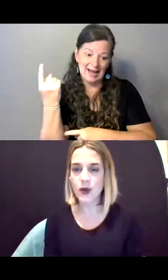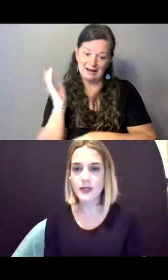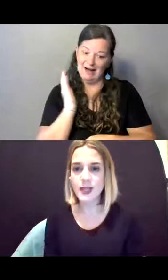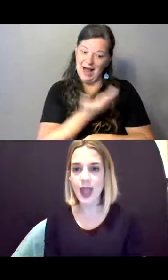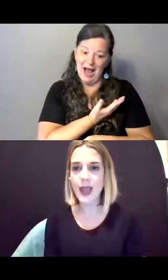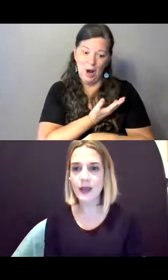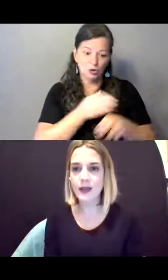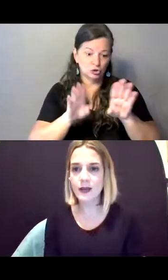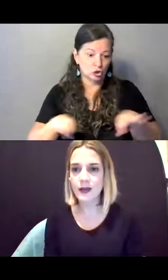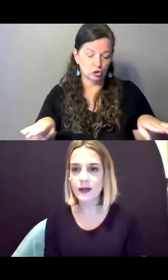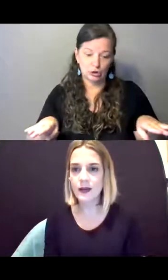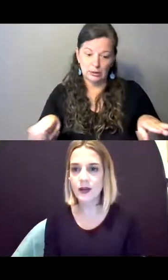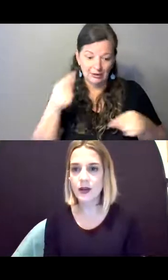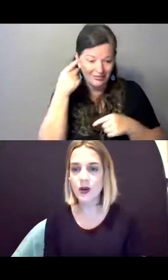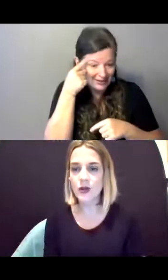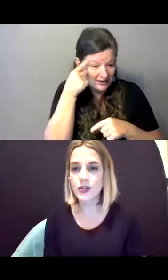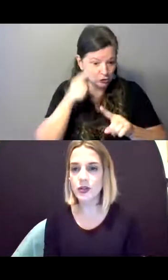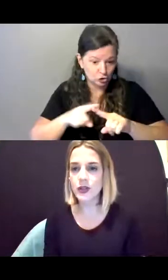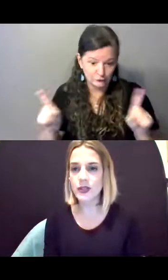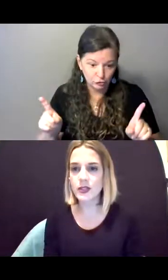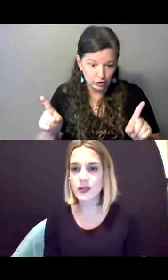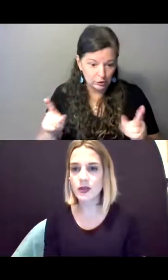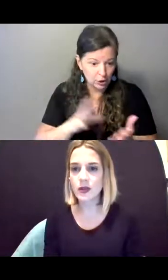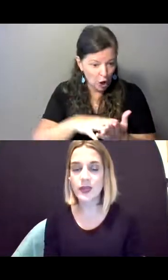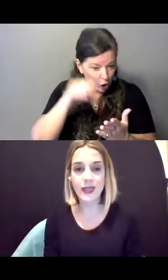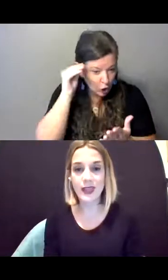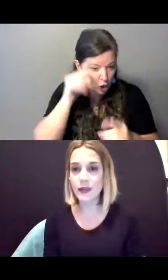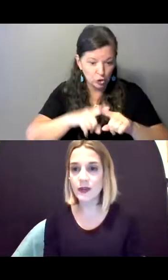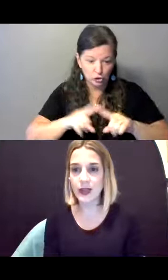Well today our students, they think differently.